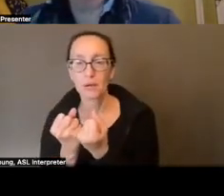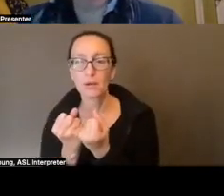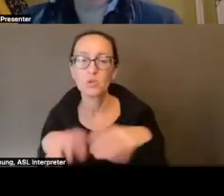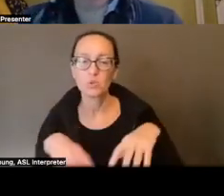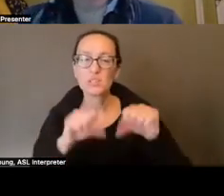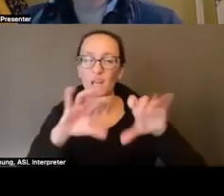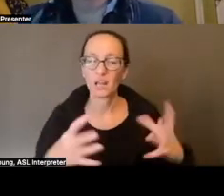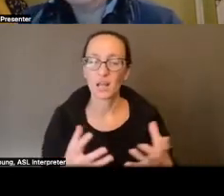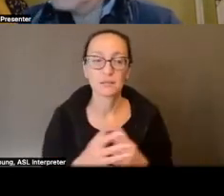or you could do it online.